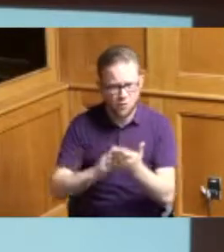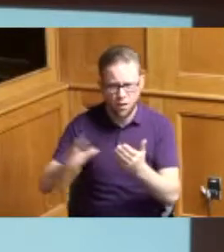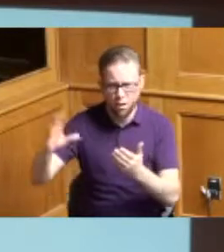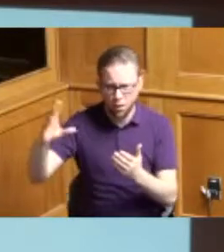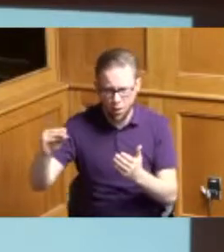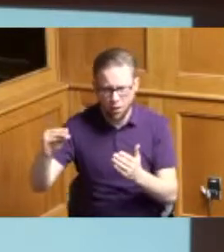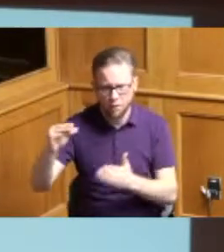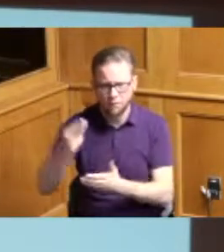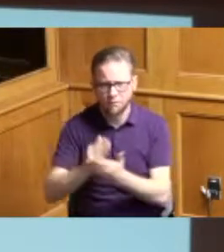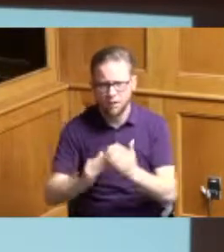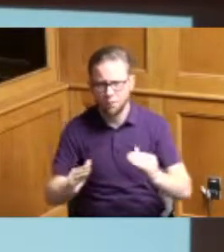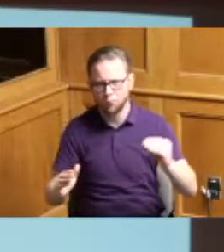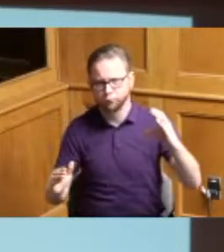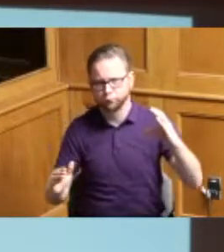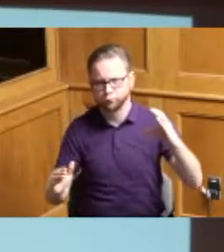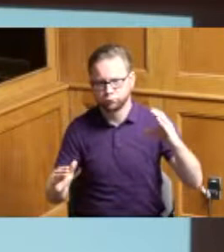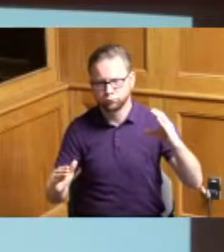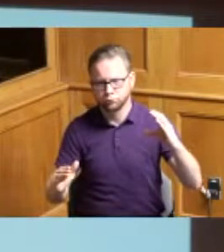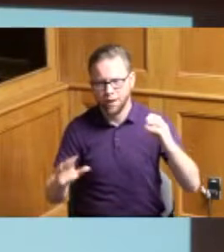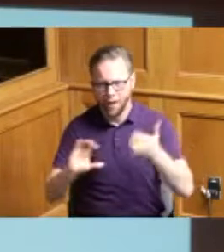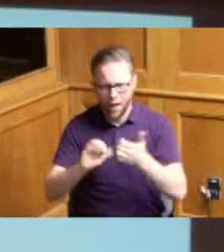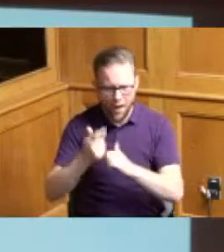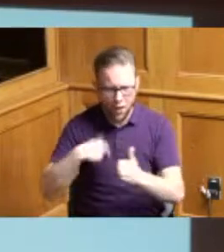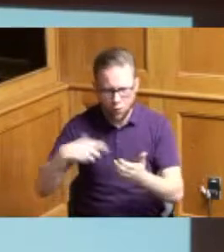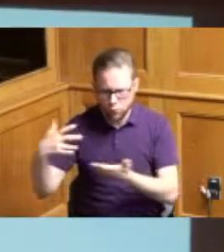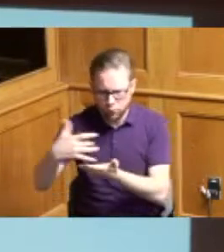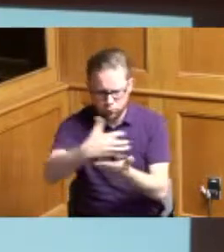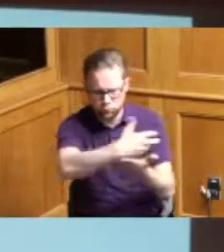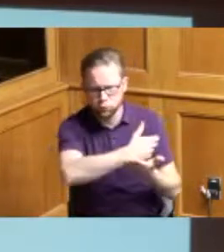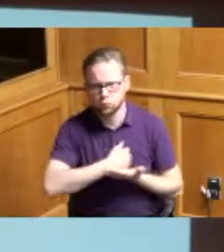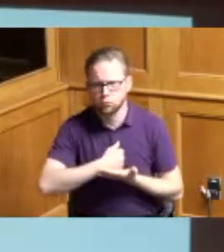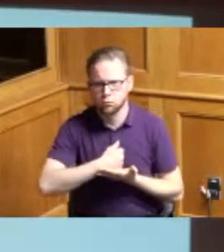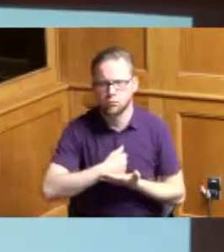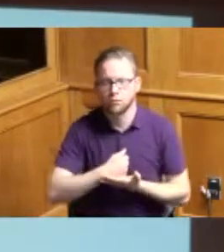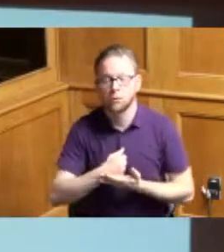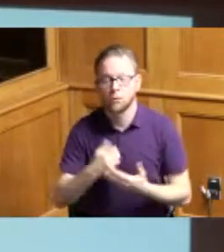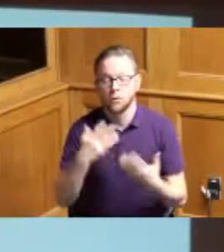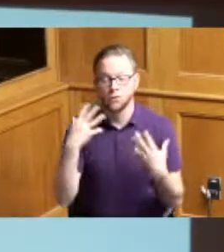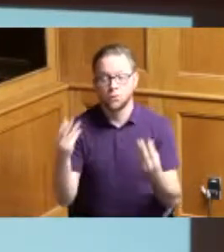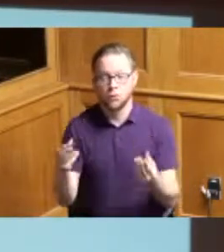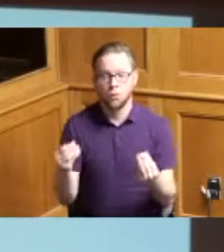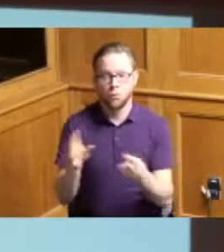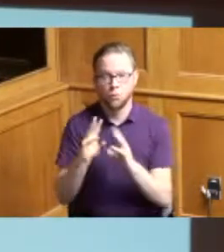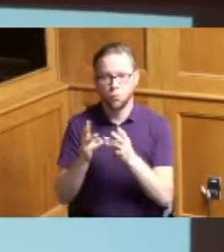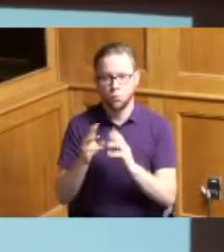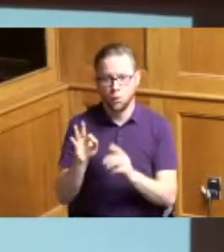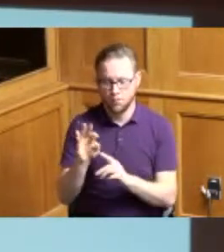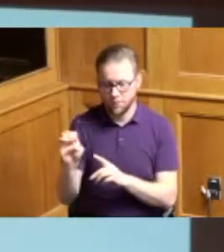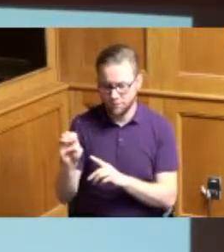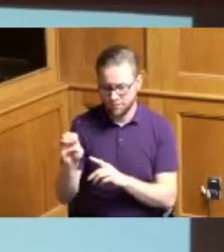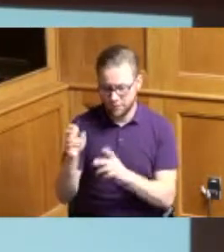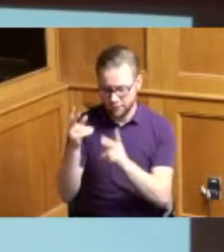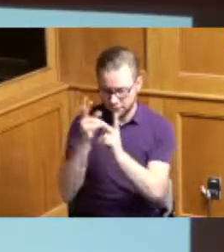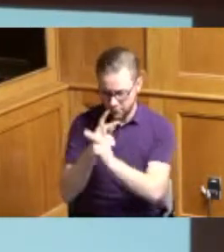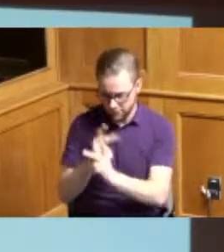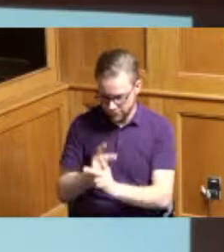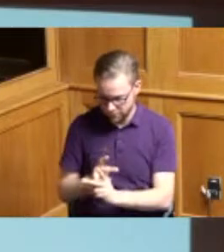we're recovering revenue so with the wet weather fee calculations that Prabha was just speaking to